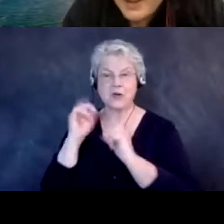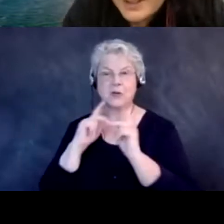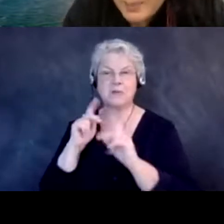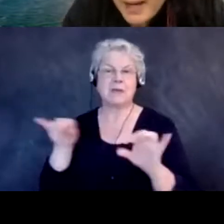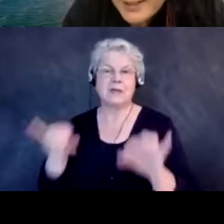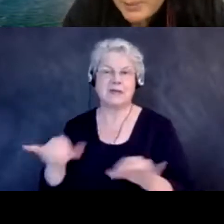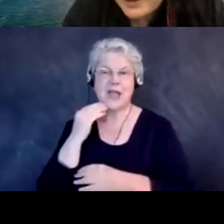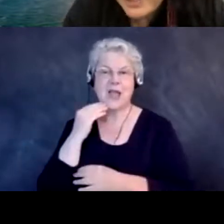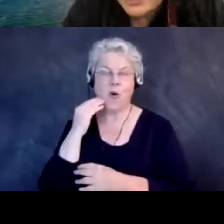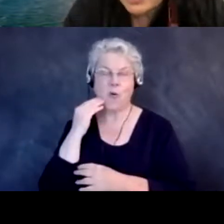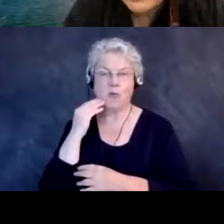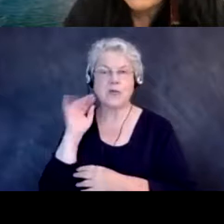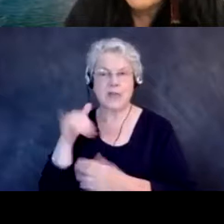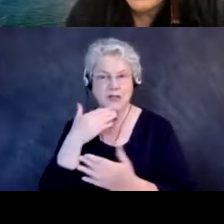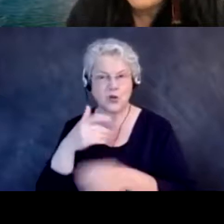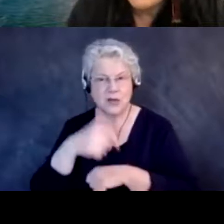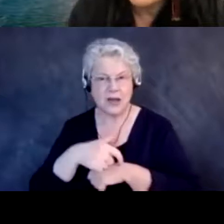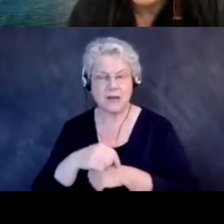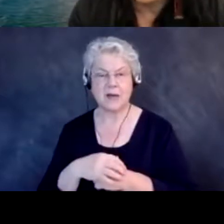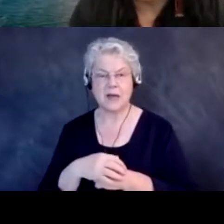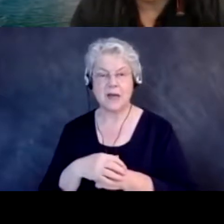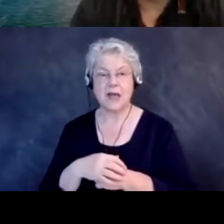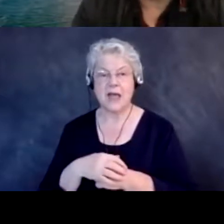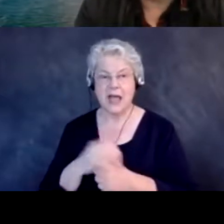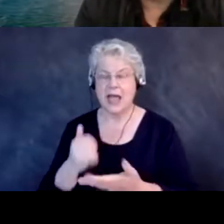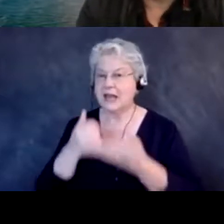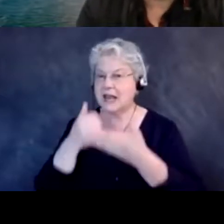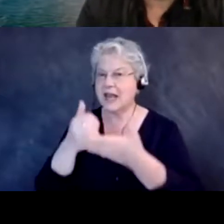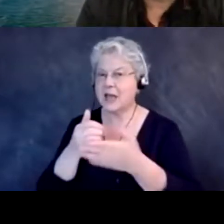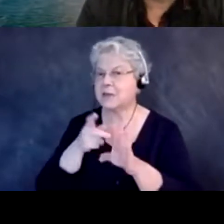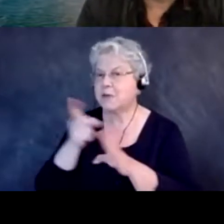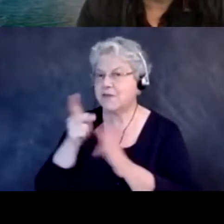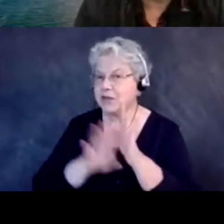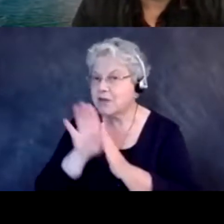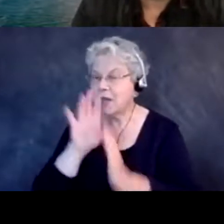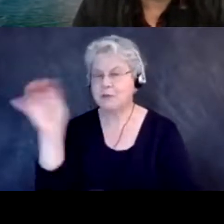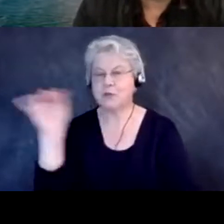capacity building and not just for staff as in professional development. Yes. Also I’d like